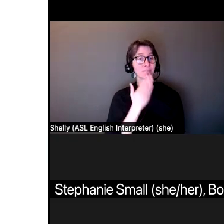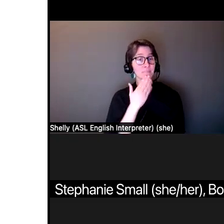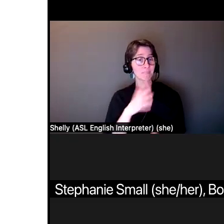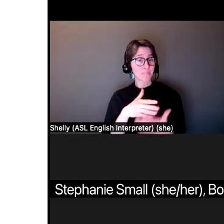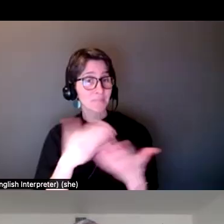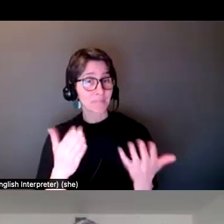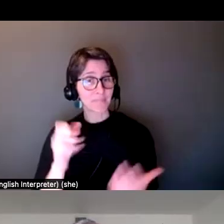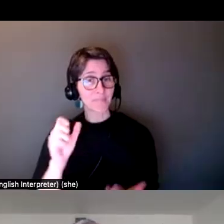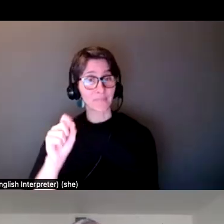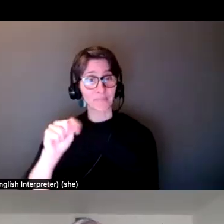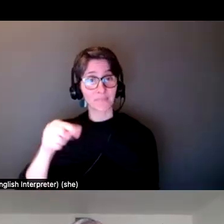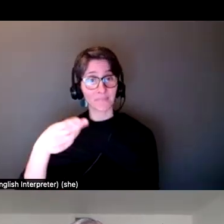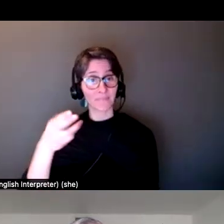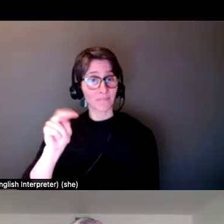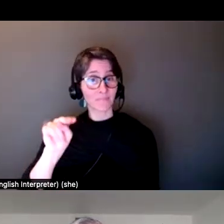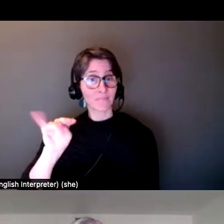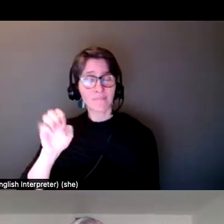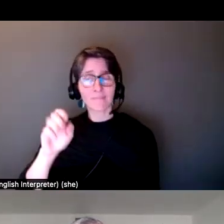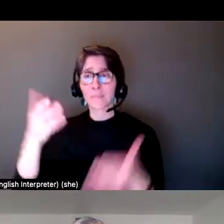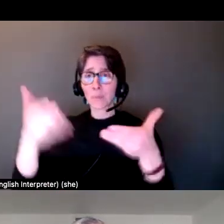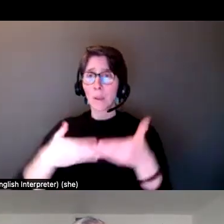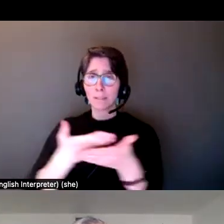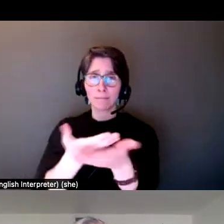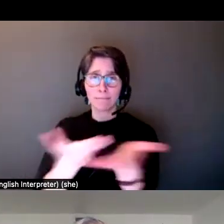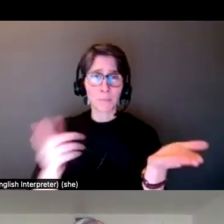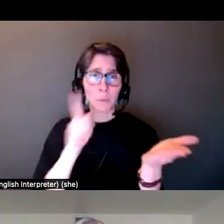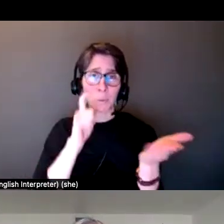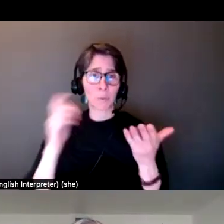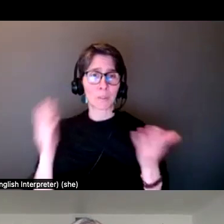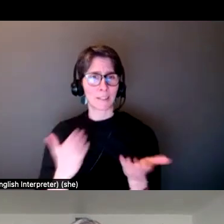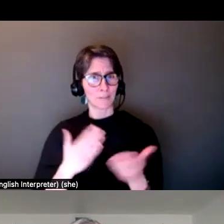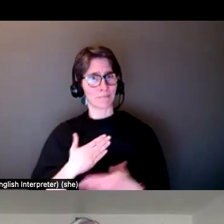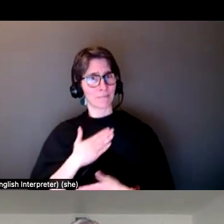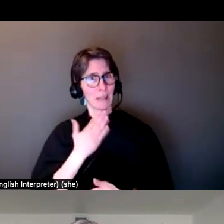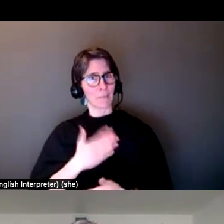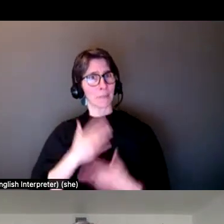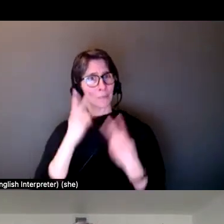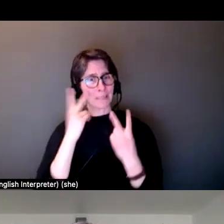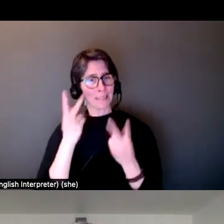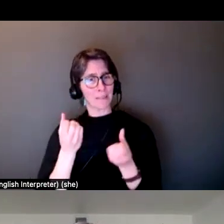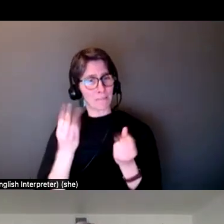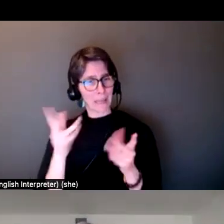and welcome, everybody. I really appreciate seeing so many people taking part in today's